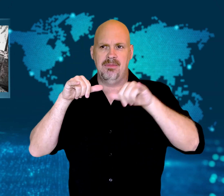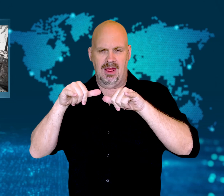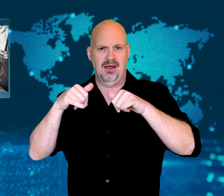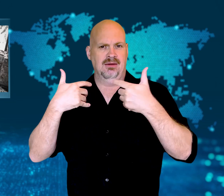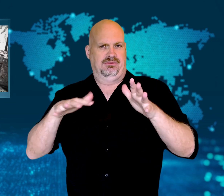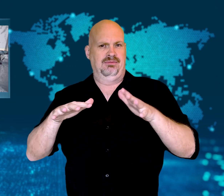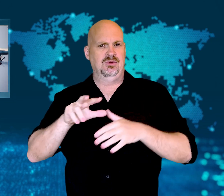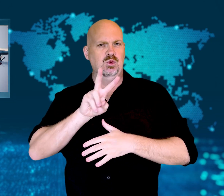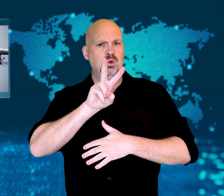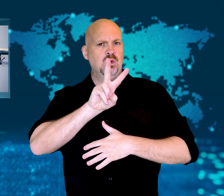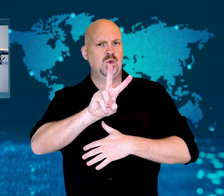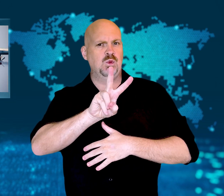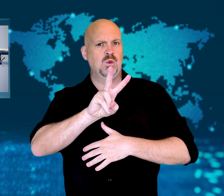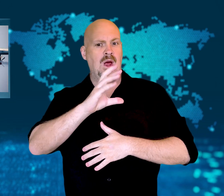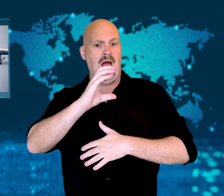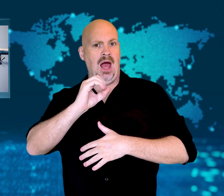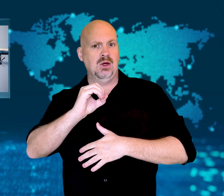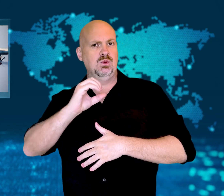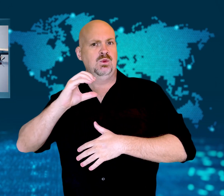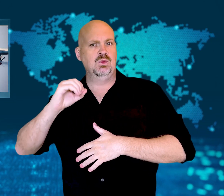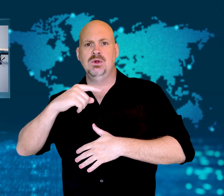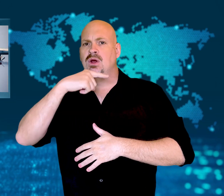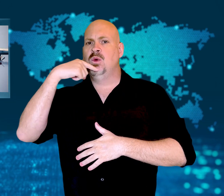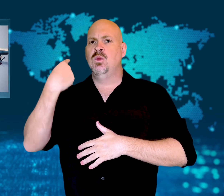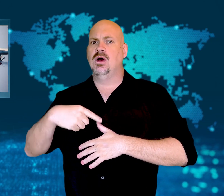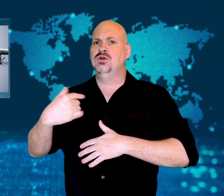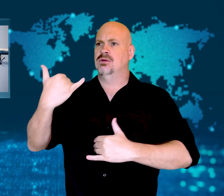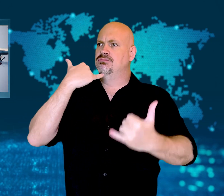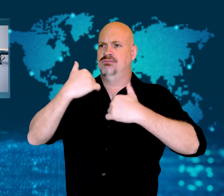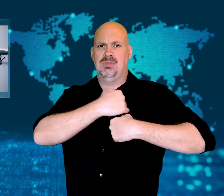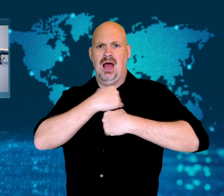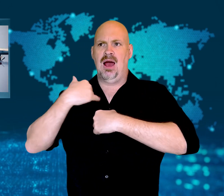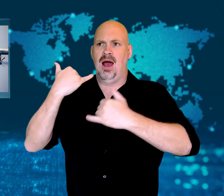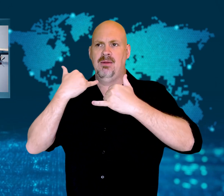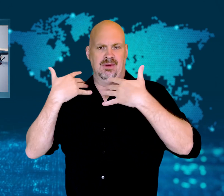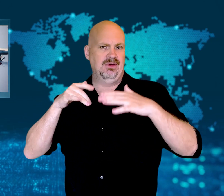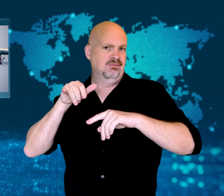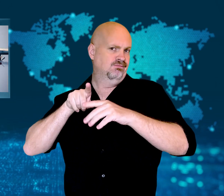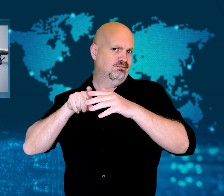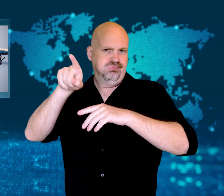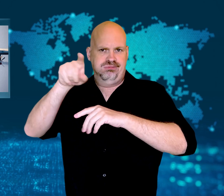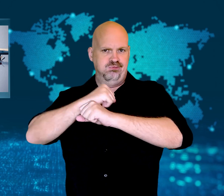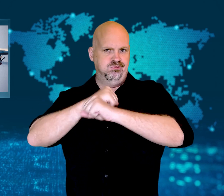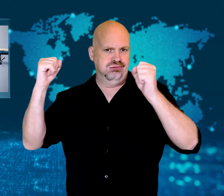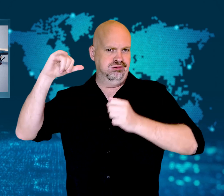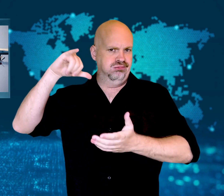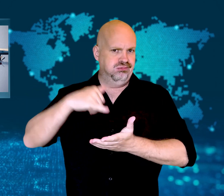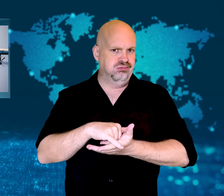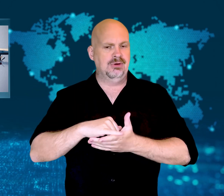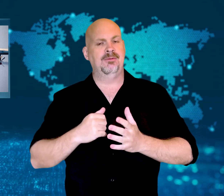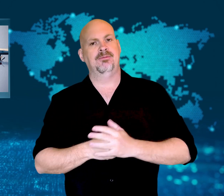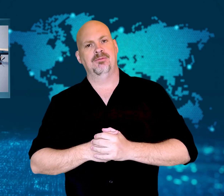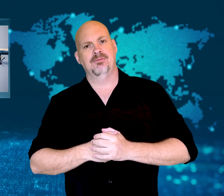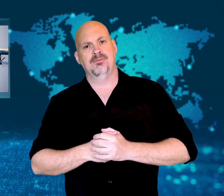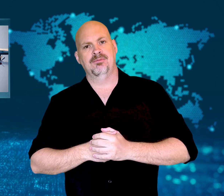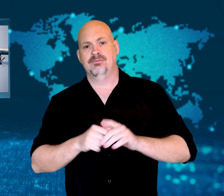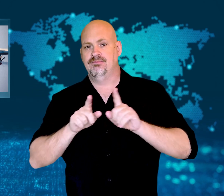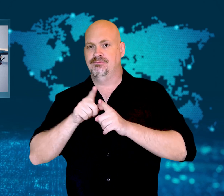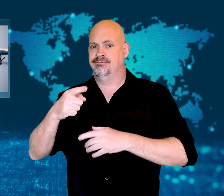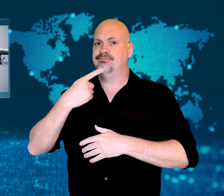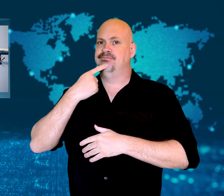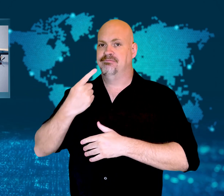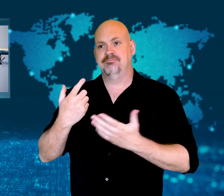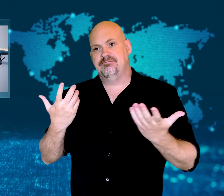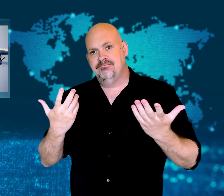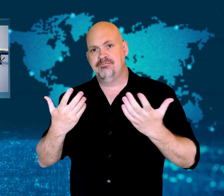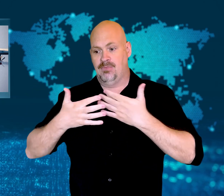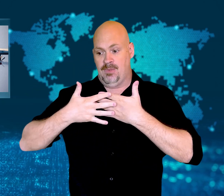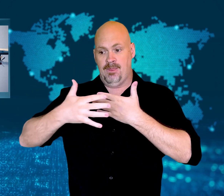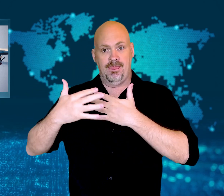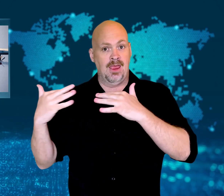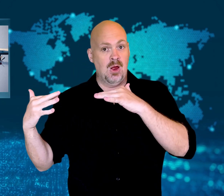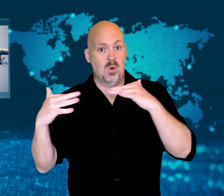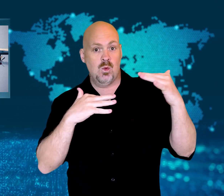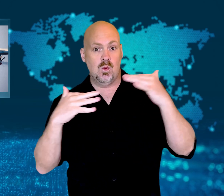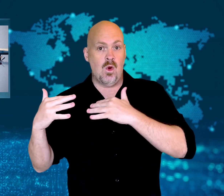He included that there are no predictions of how long the war will continue.